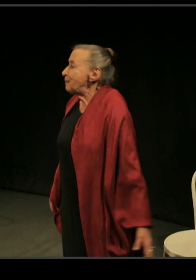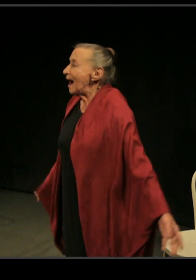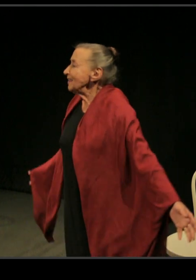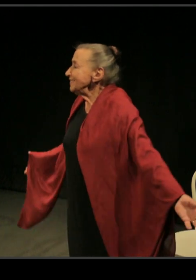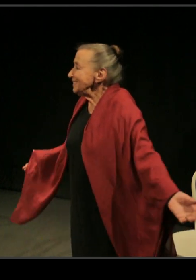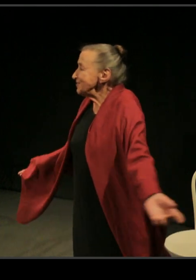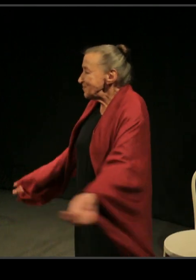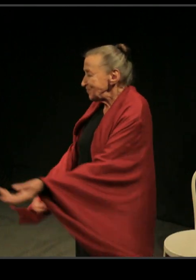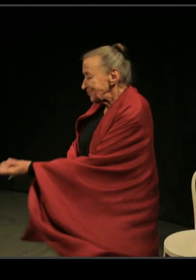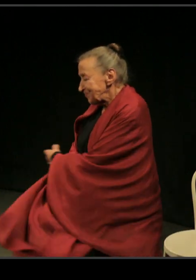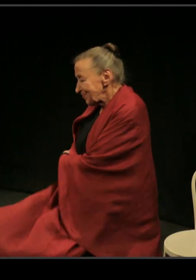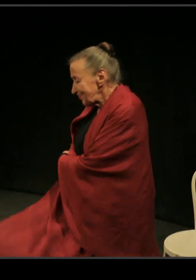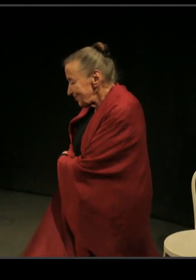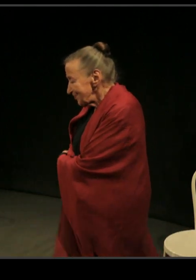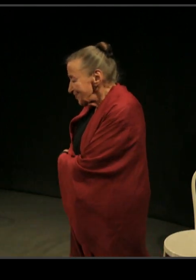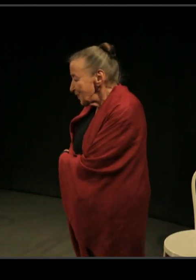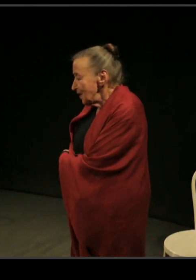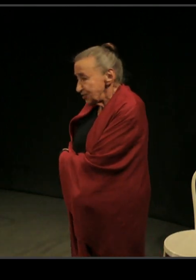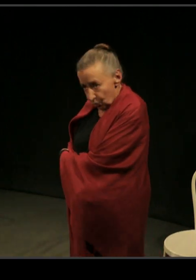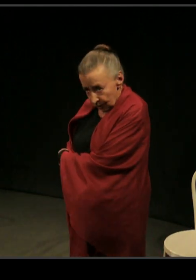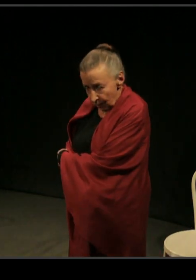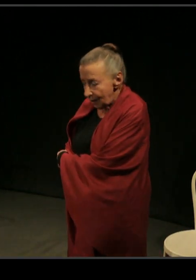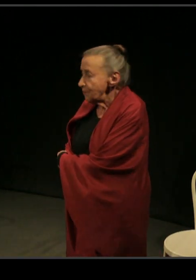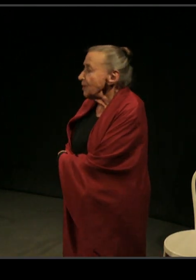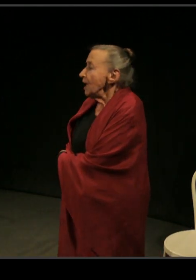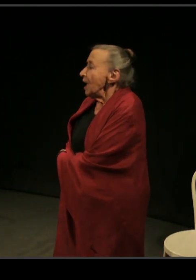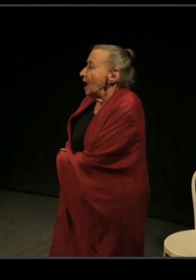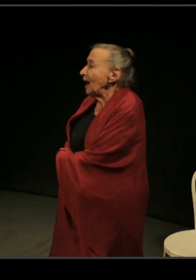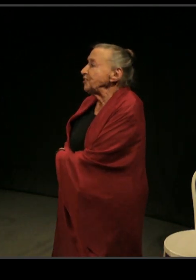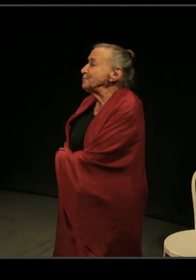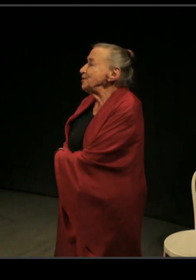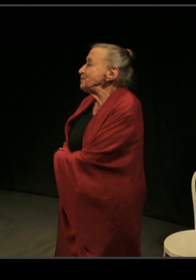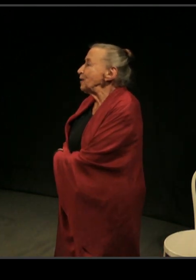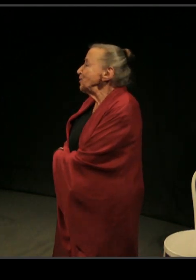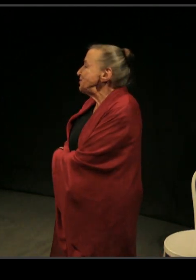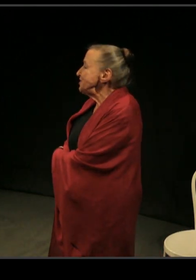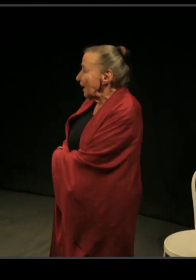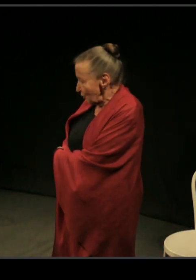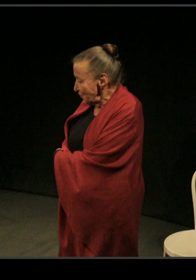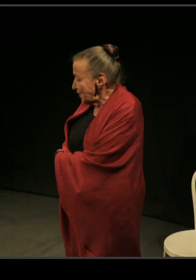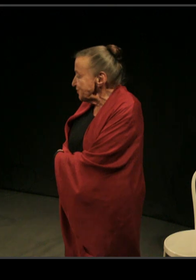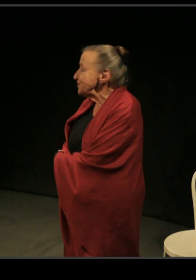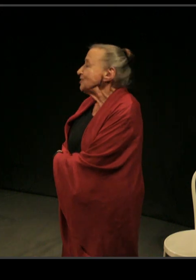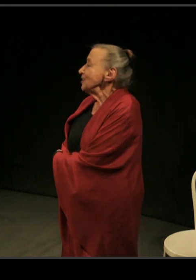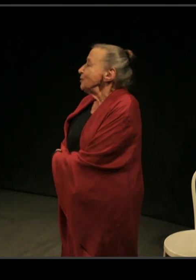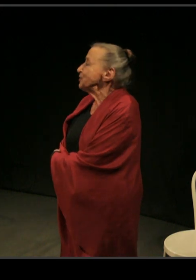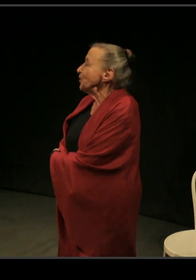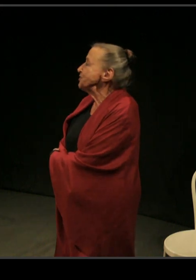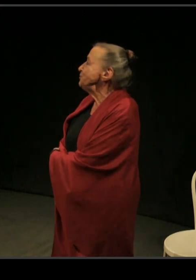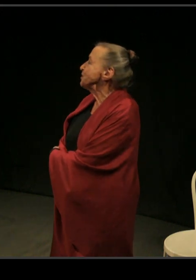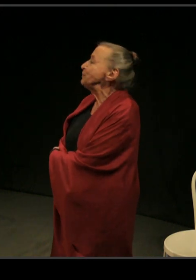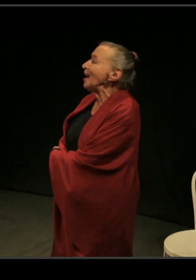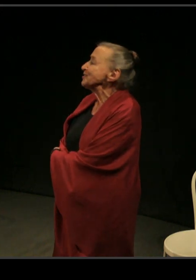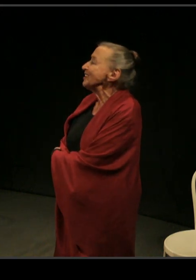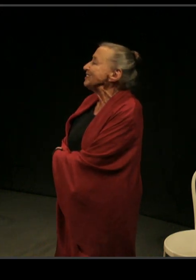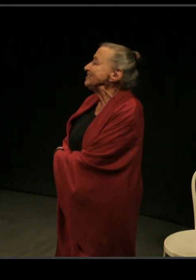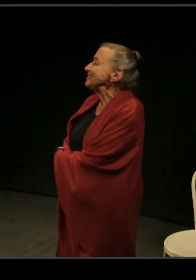"Madam," said the Count, "Forgive my brazen attitude. I'm here to apologize,